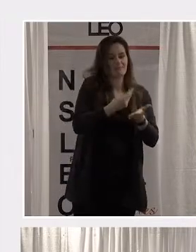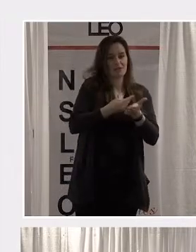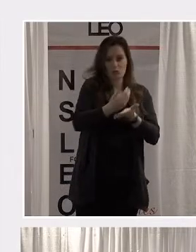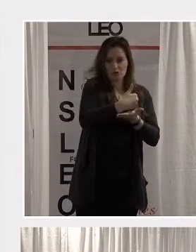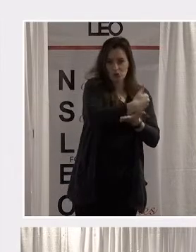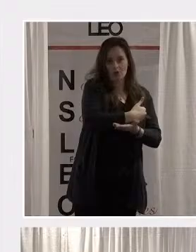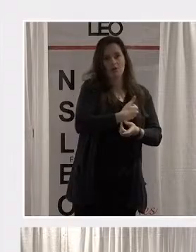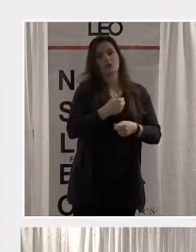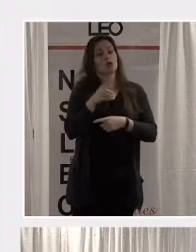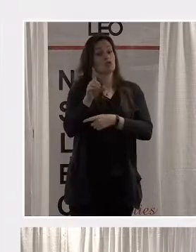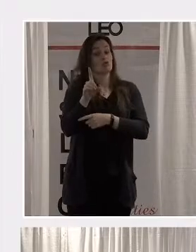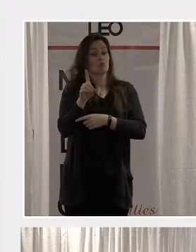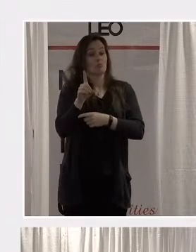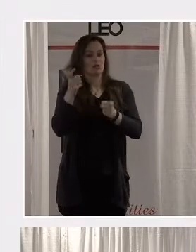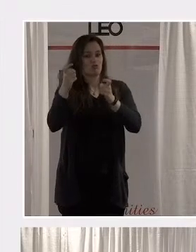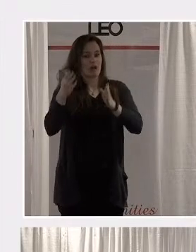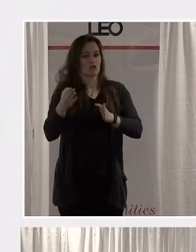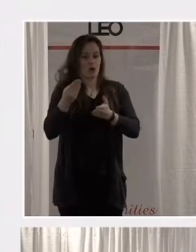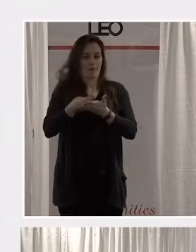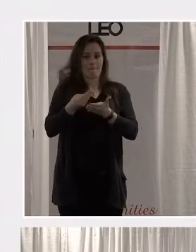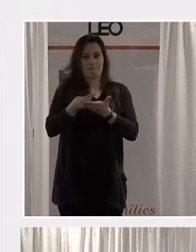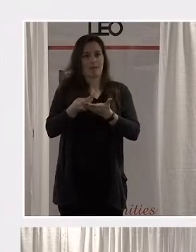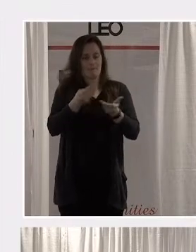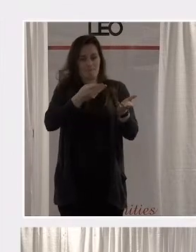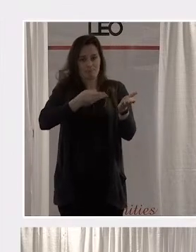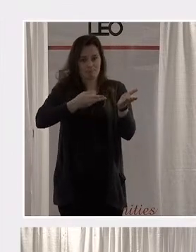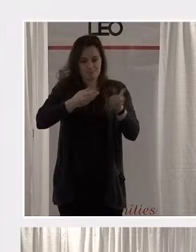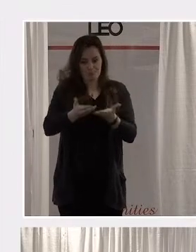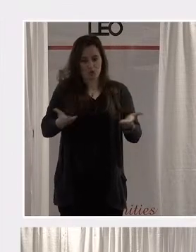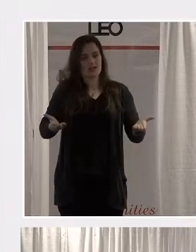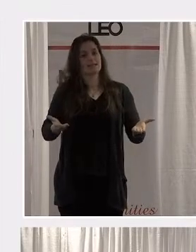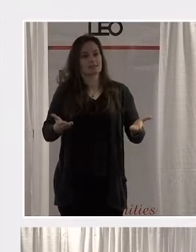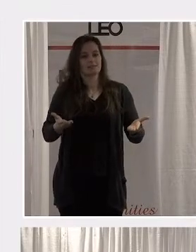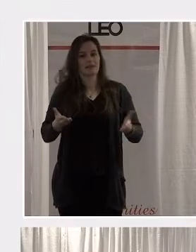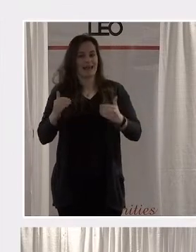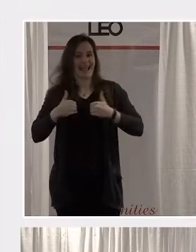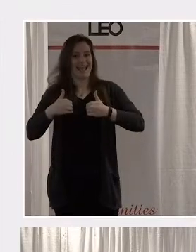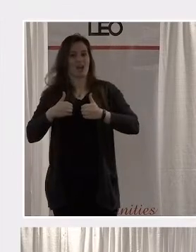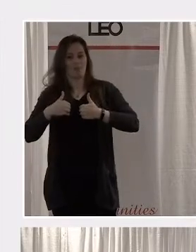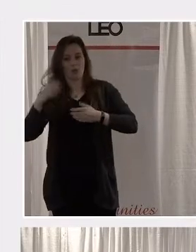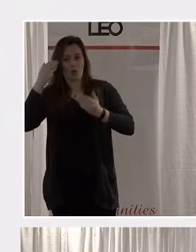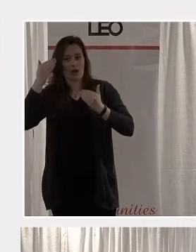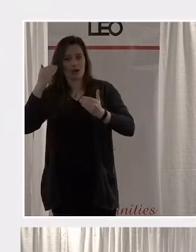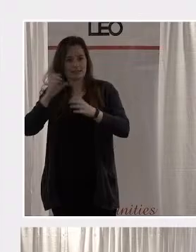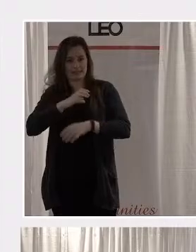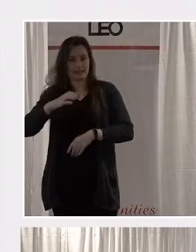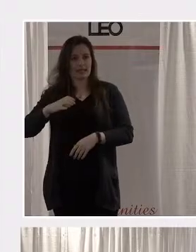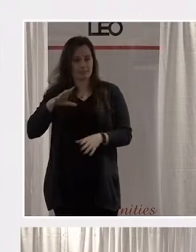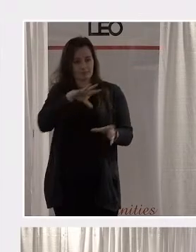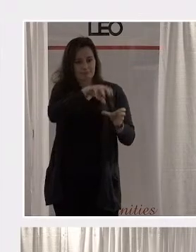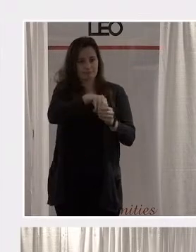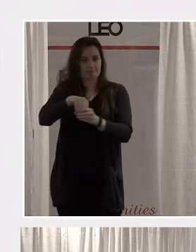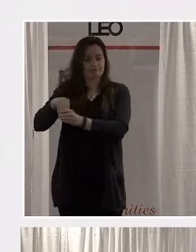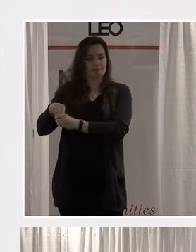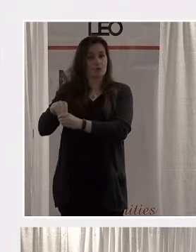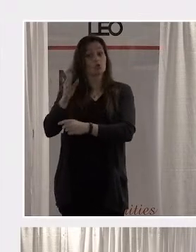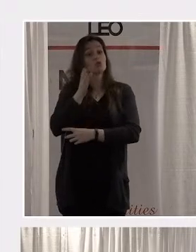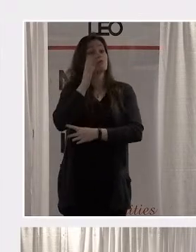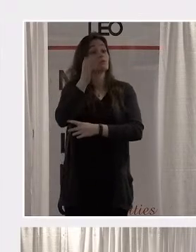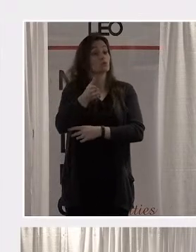AND DIRECTOR OF THE ANIMAL AWARENESS COMMITTEE. IN THE FUTURE, ADDISON WANTS TO MAKE MEANINGFUL IMPACT